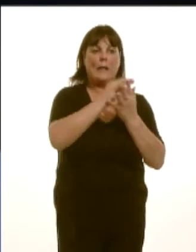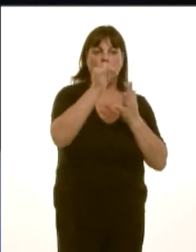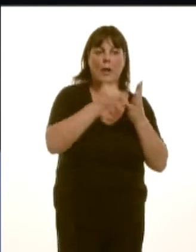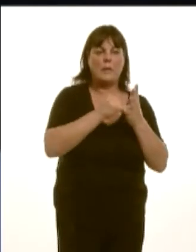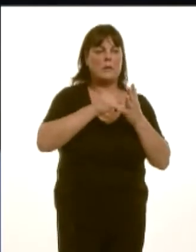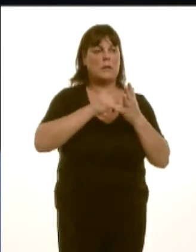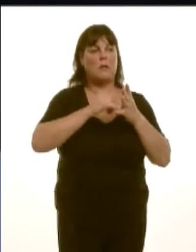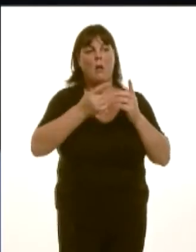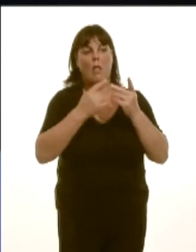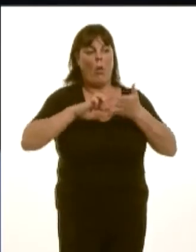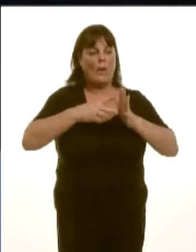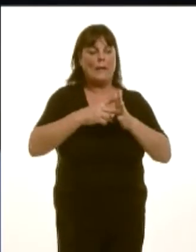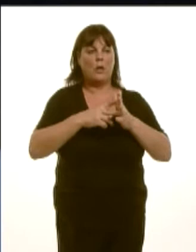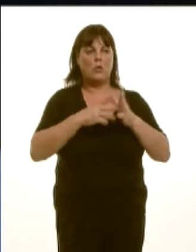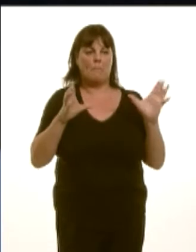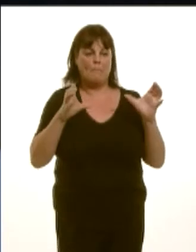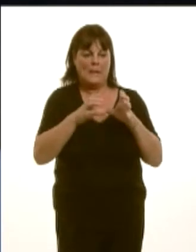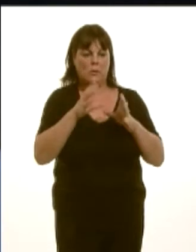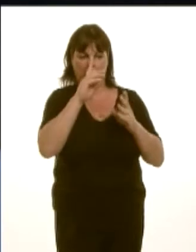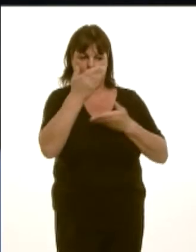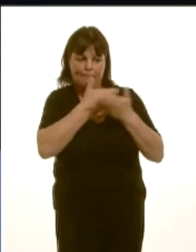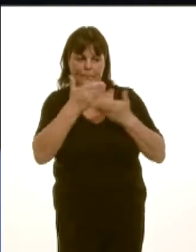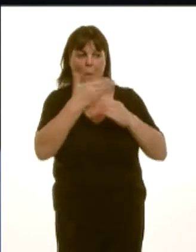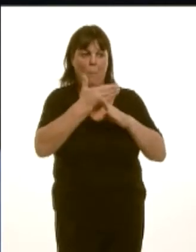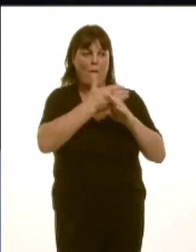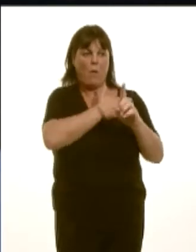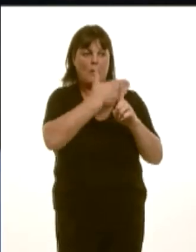in order to monitor performance, and that they are supplemented by six-monthly joint